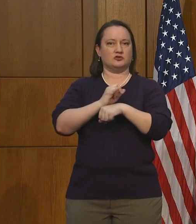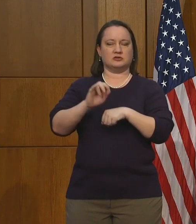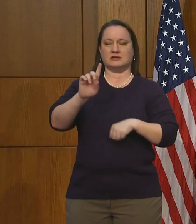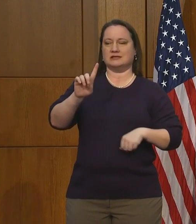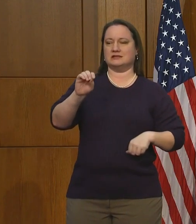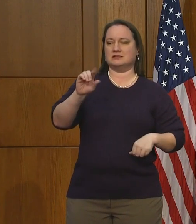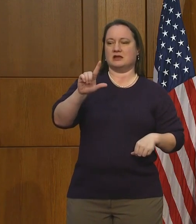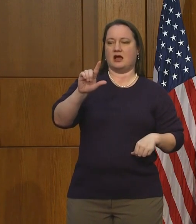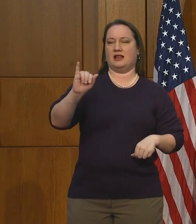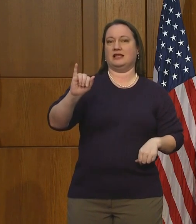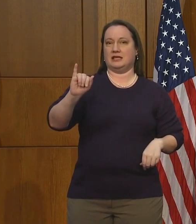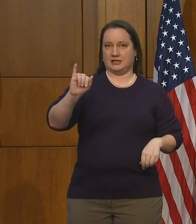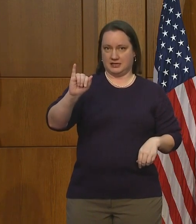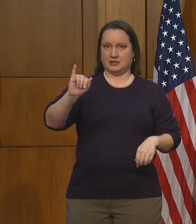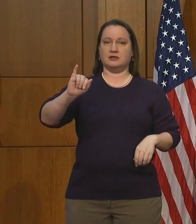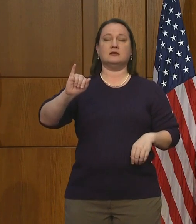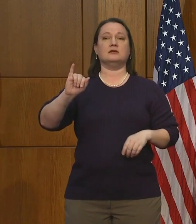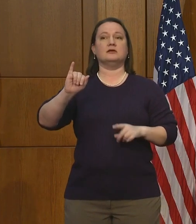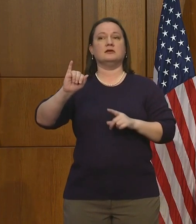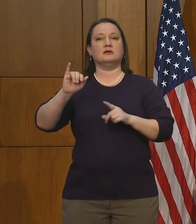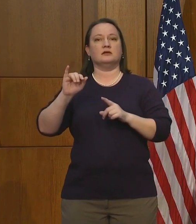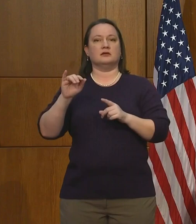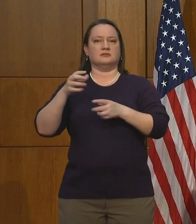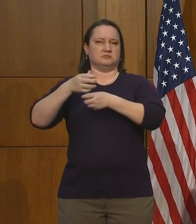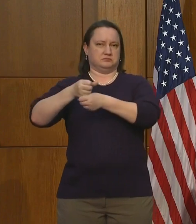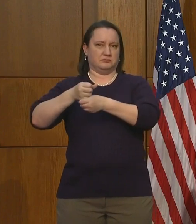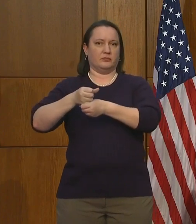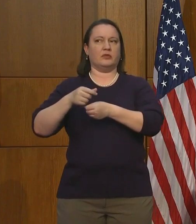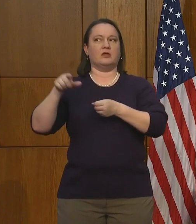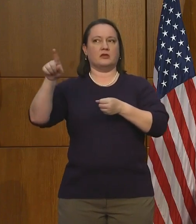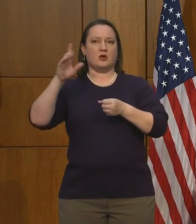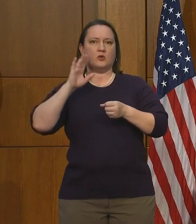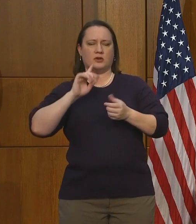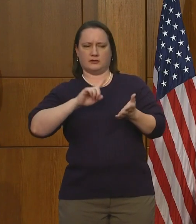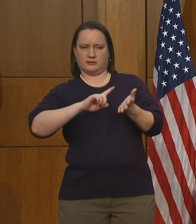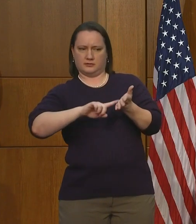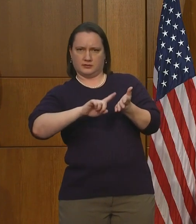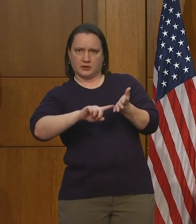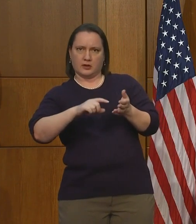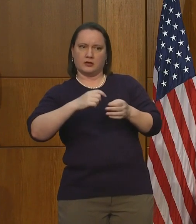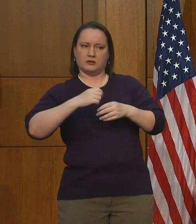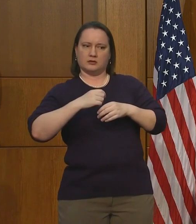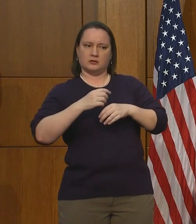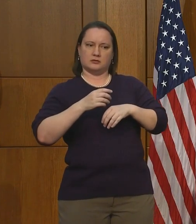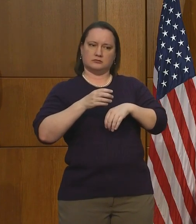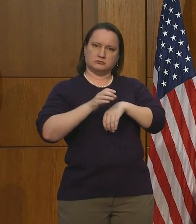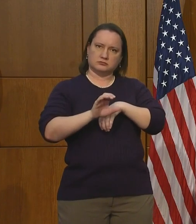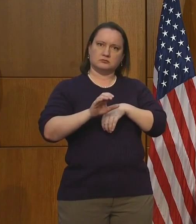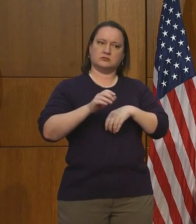INDUSTRY YOU'VE HEARD US TALK ABOUT THAT BEFORE DOLLY IS WHAT WE PREFER TO THAT IS. AND THEY